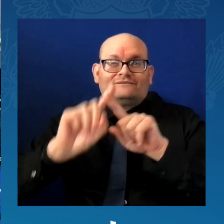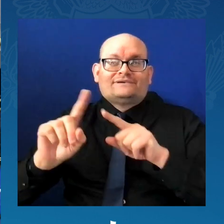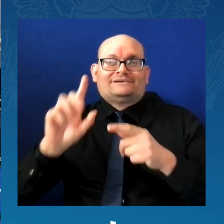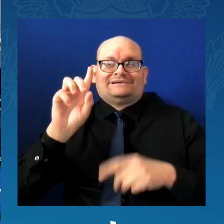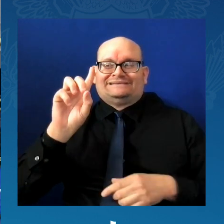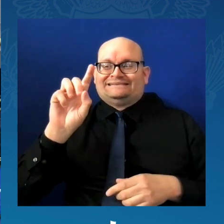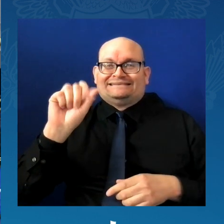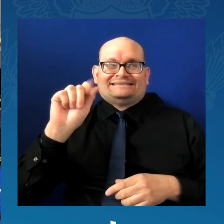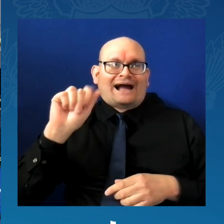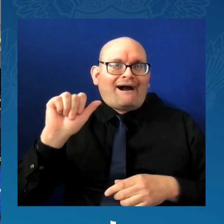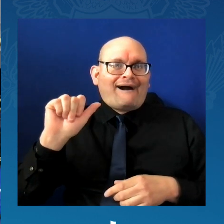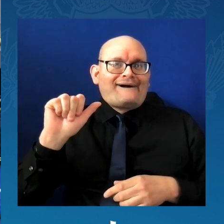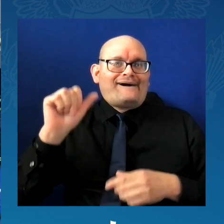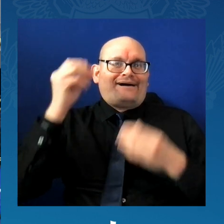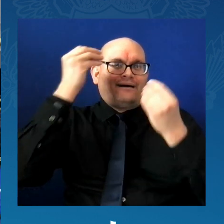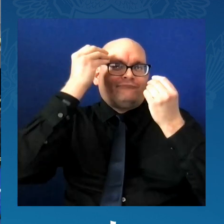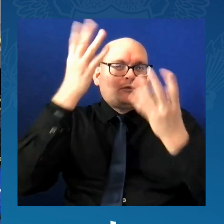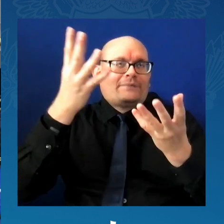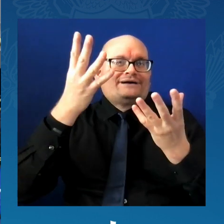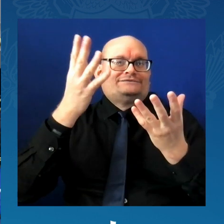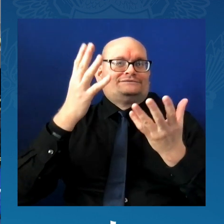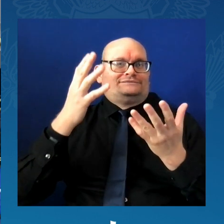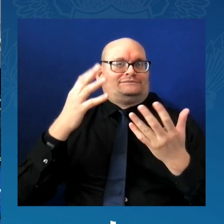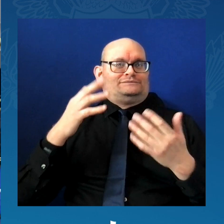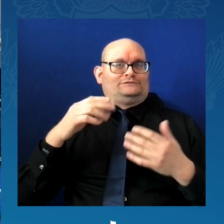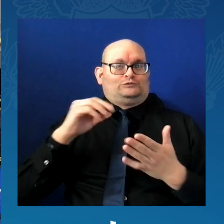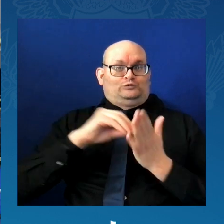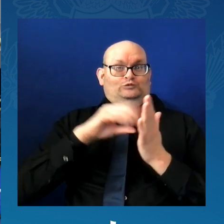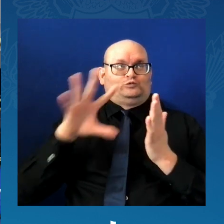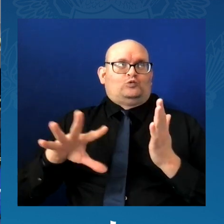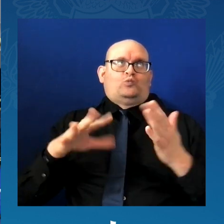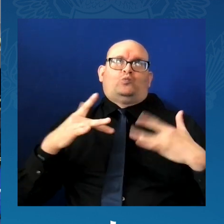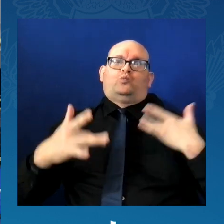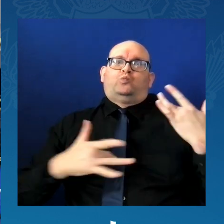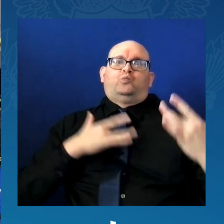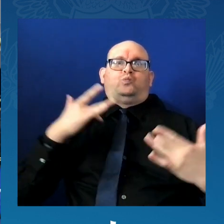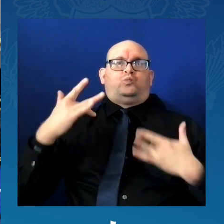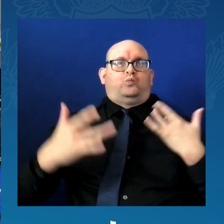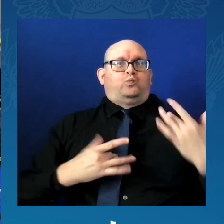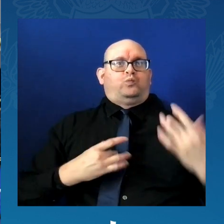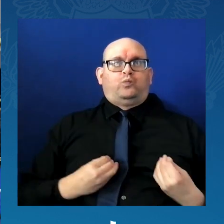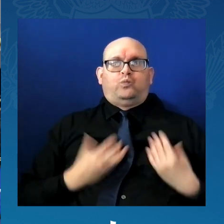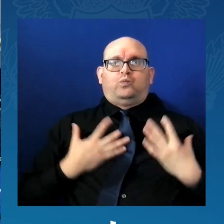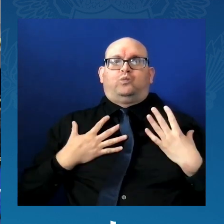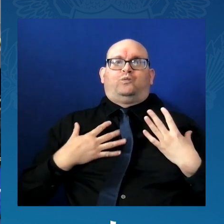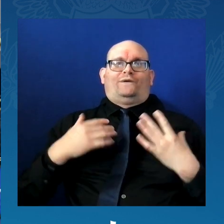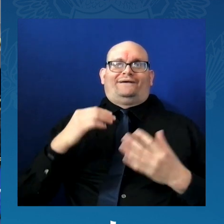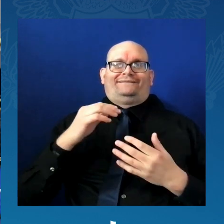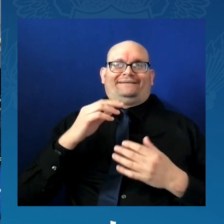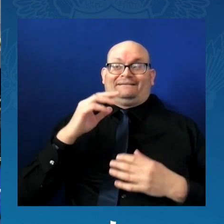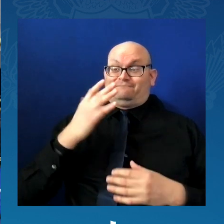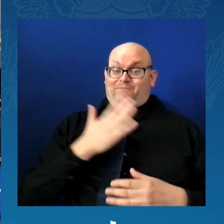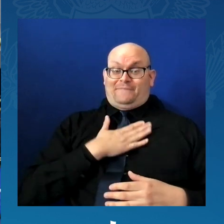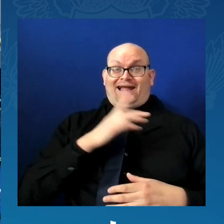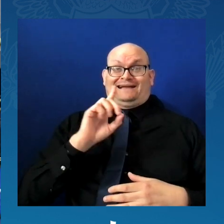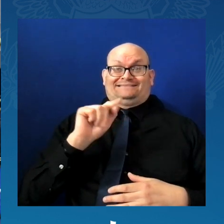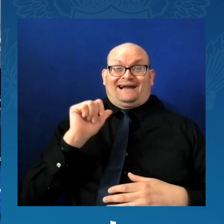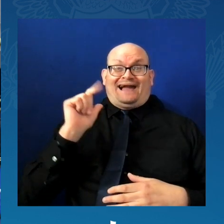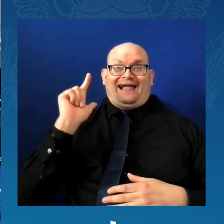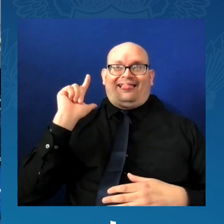that one day their data could be utilized by NASA. In fact, four of the five seniors that were working on this rigorous project,